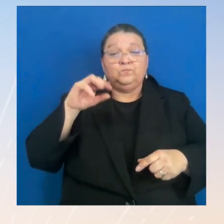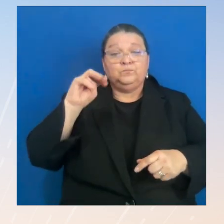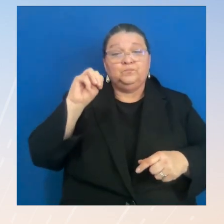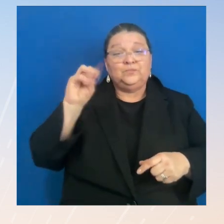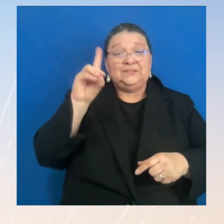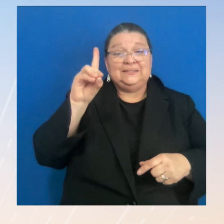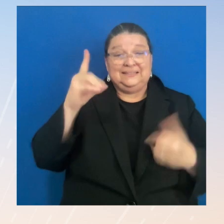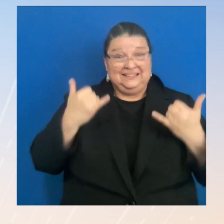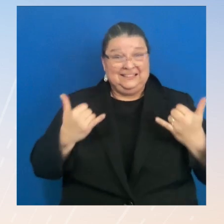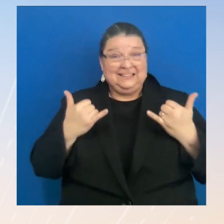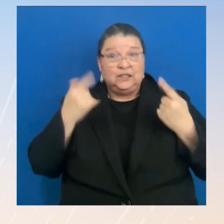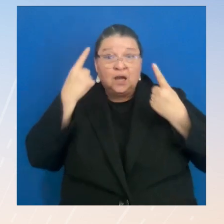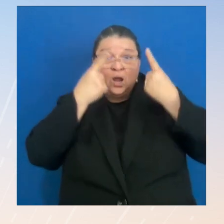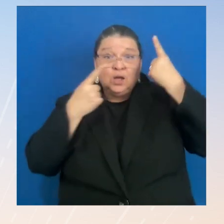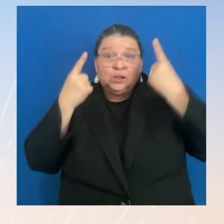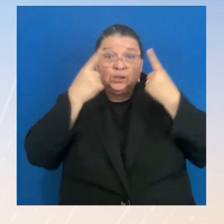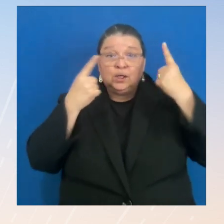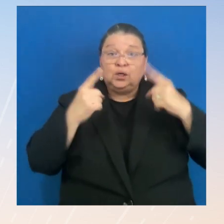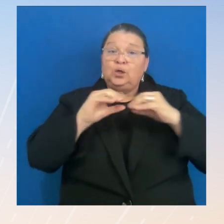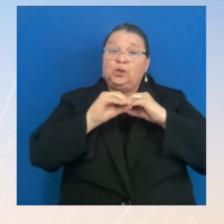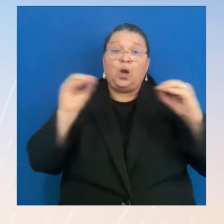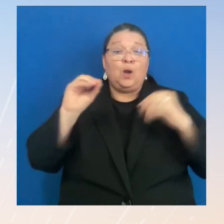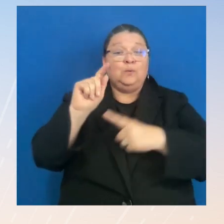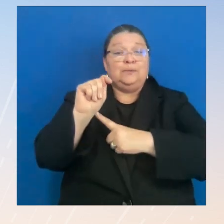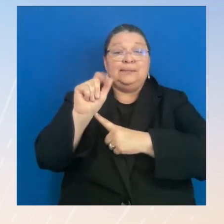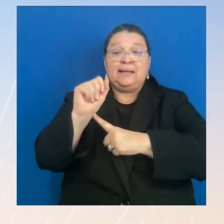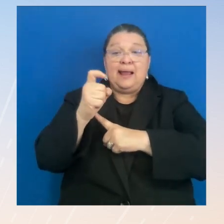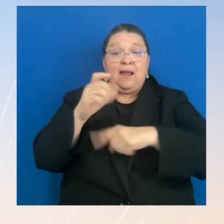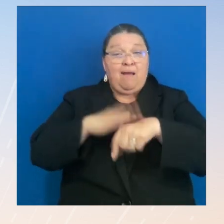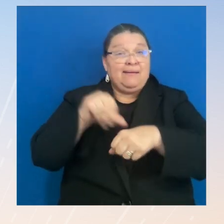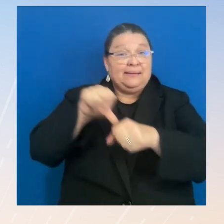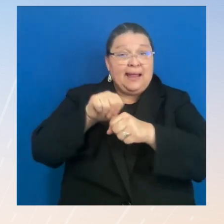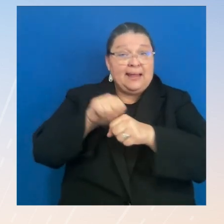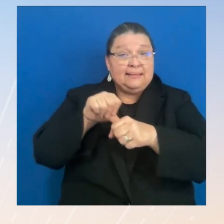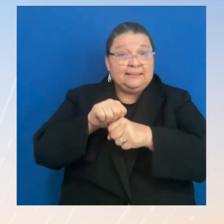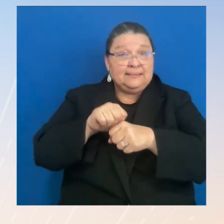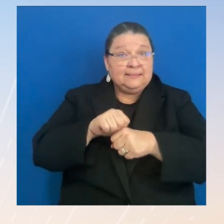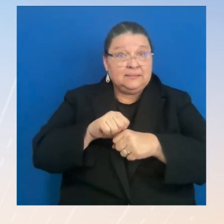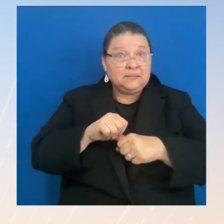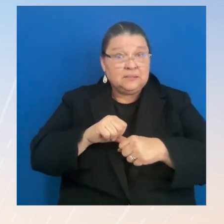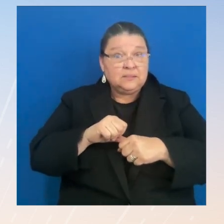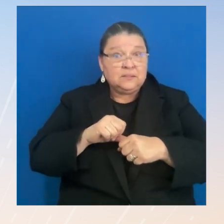Again, there's a range of domestic options. I would note that, from the federal standpoint,